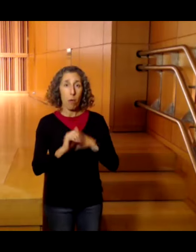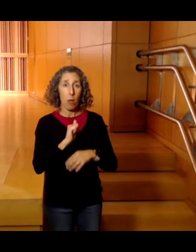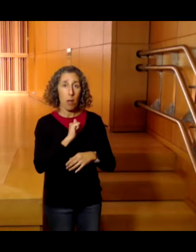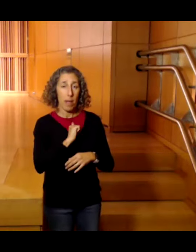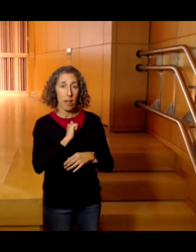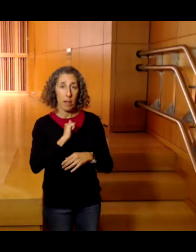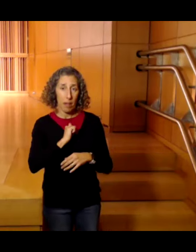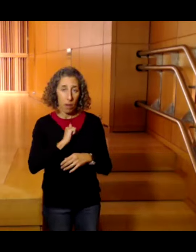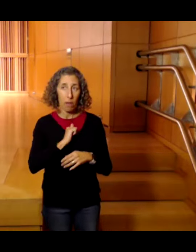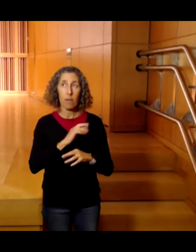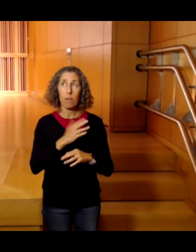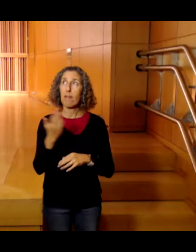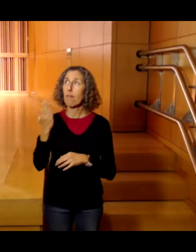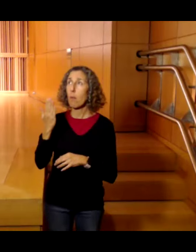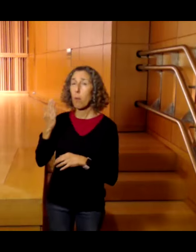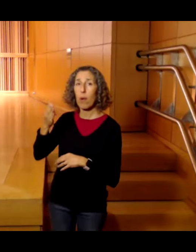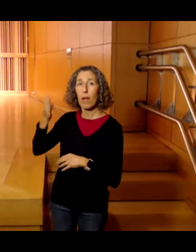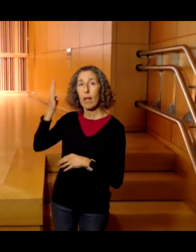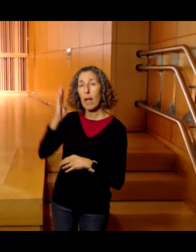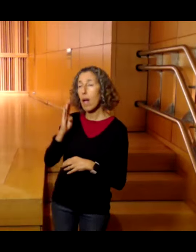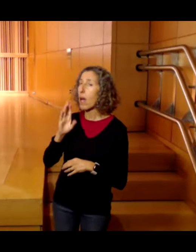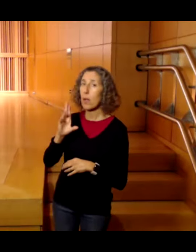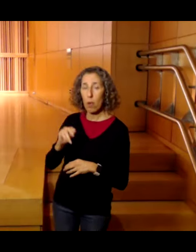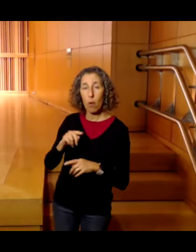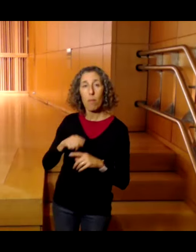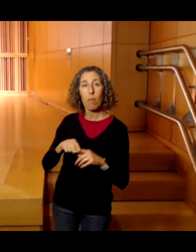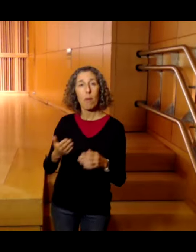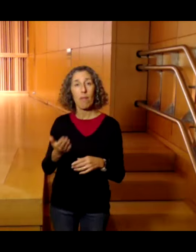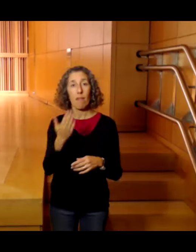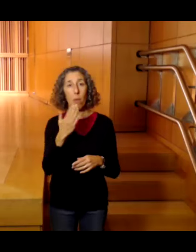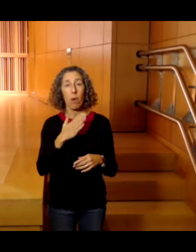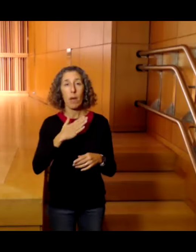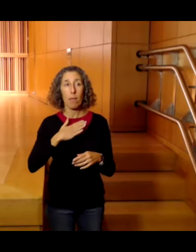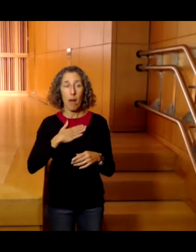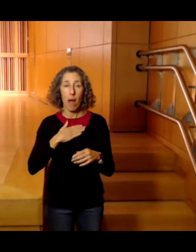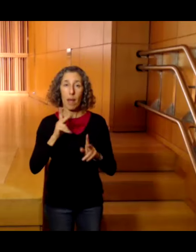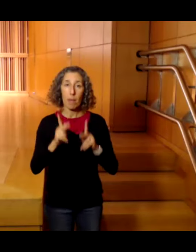But instead, before my kin. With both the brown-skinned, round-faced people.